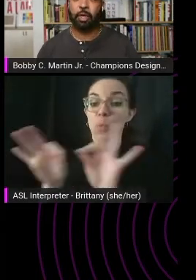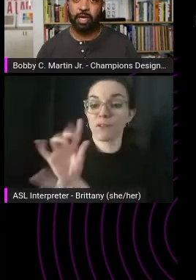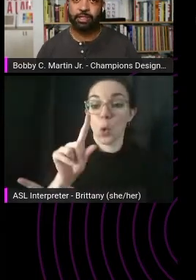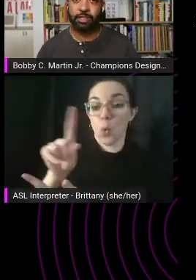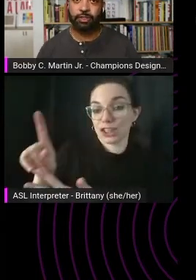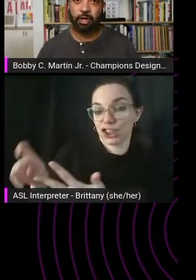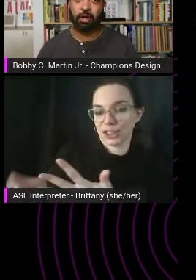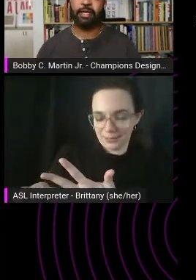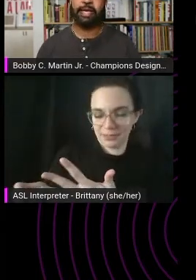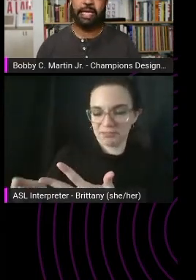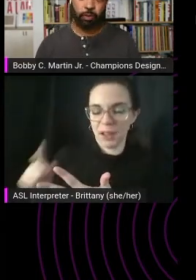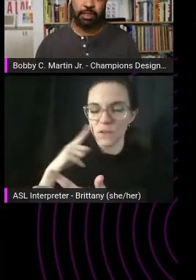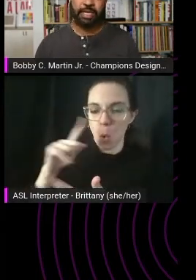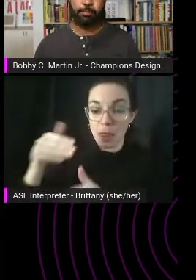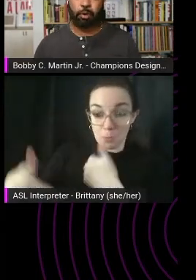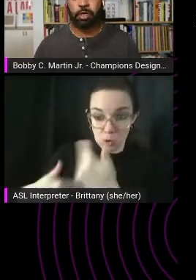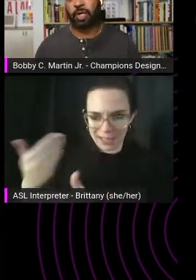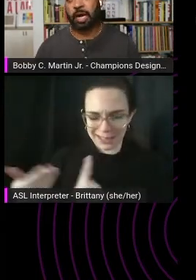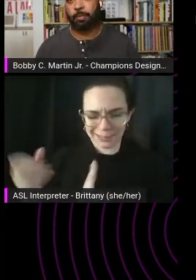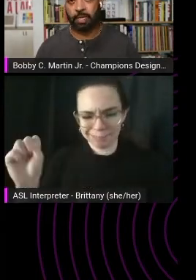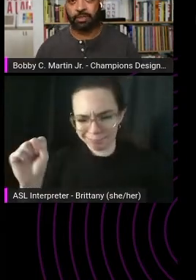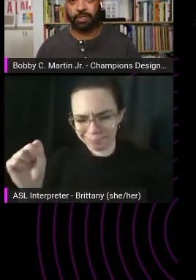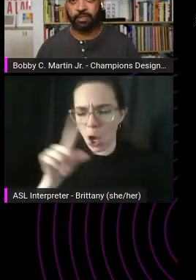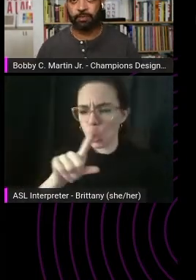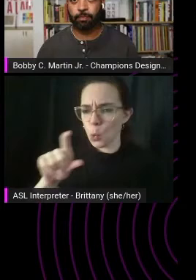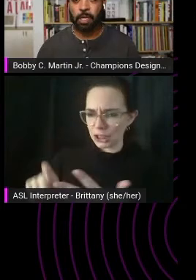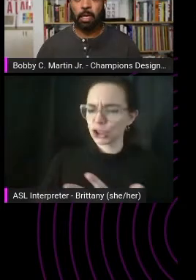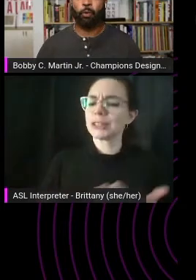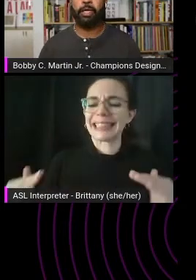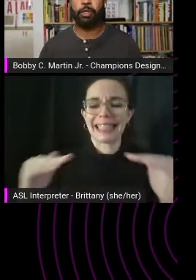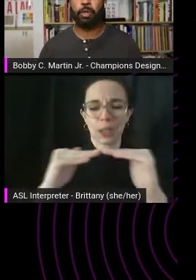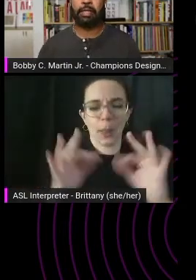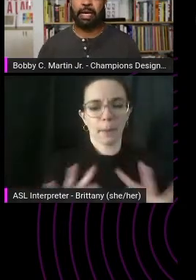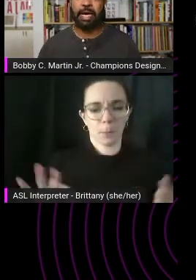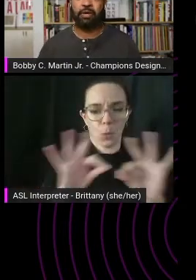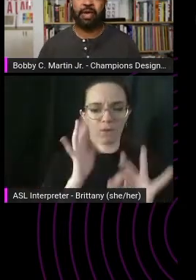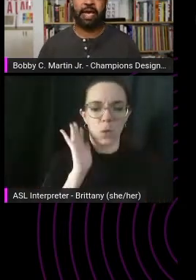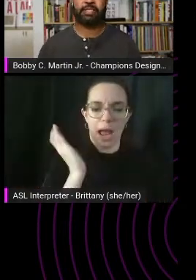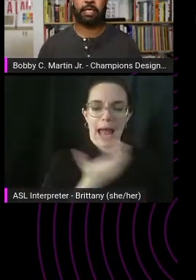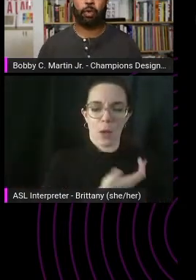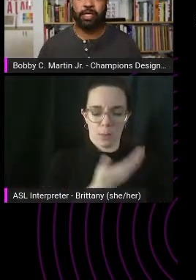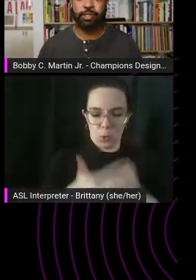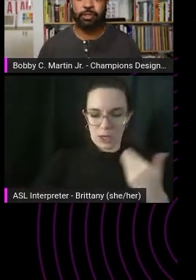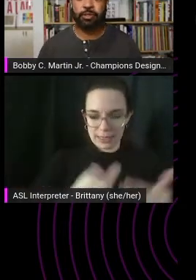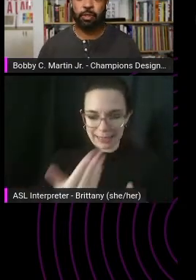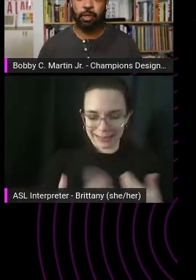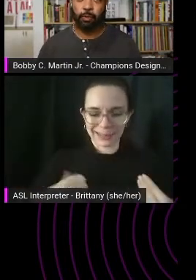and questions are equally important to our process. We do a lot of asking questions.